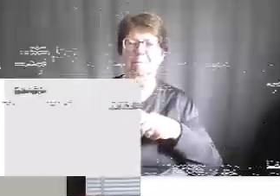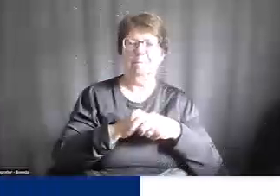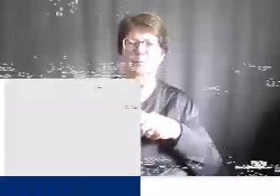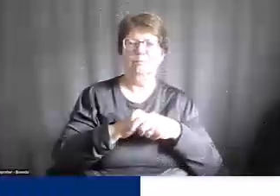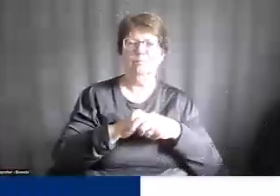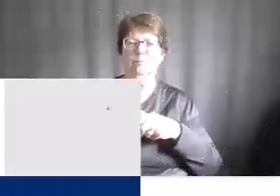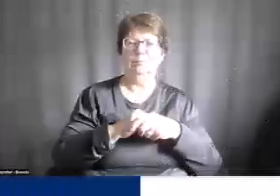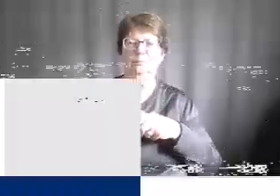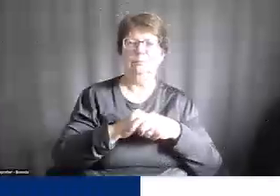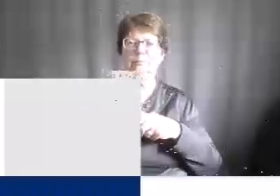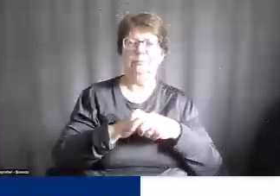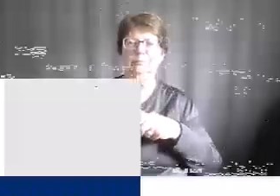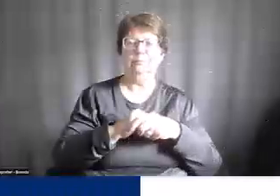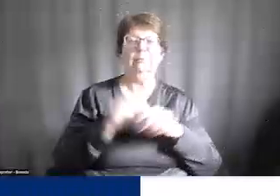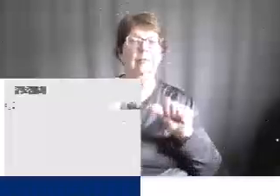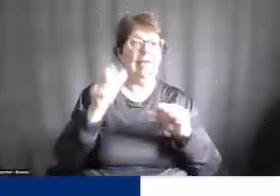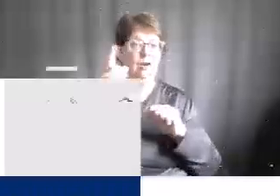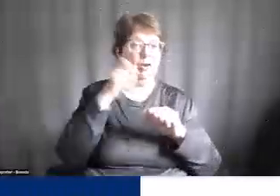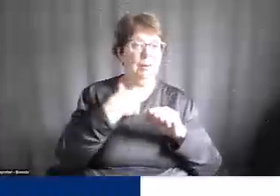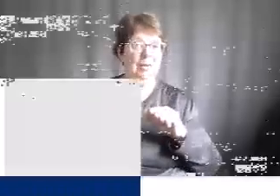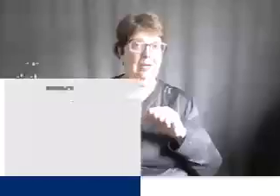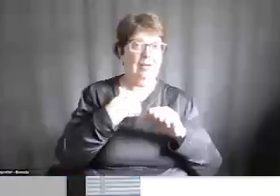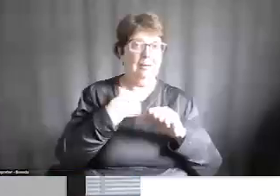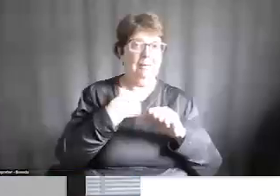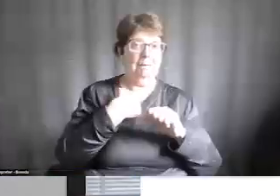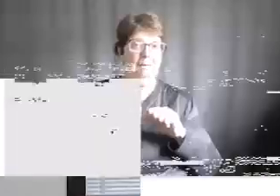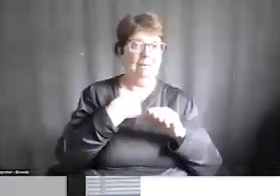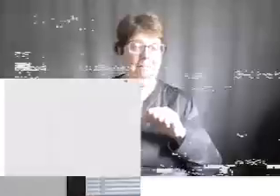Jeremy Fountaine: Hey there, can you all hear me? Boardroom: Yes, we can.